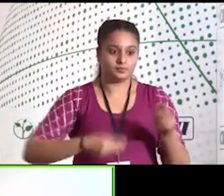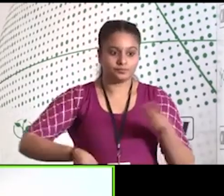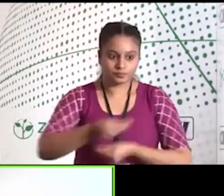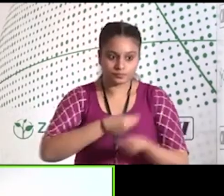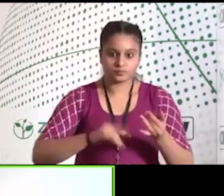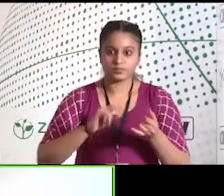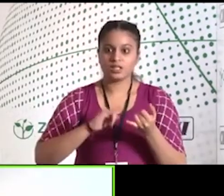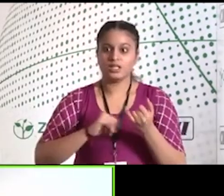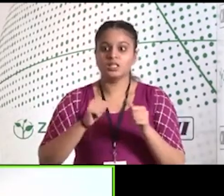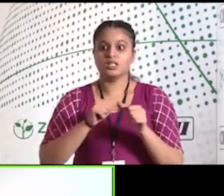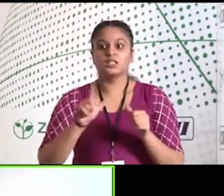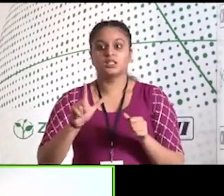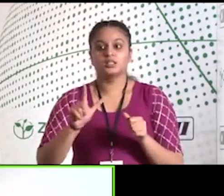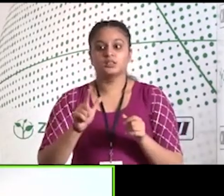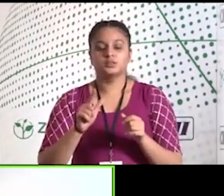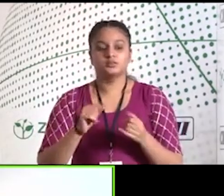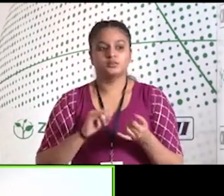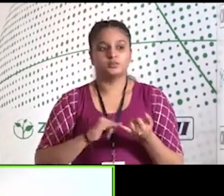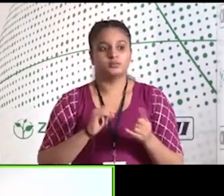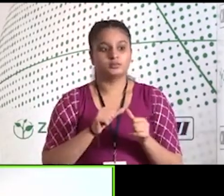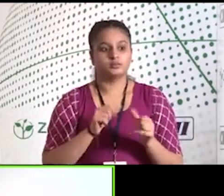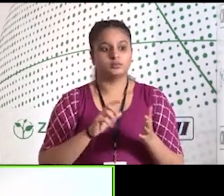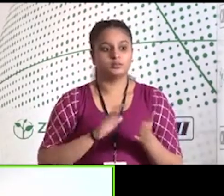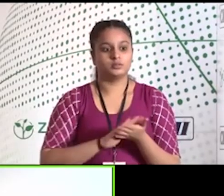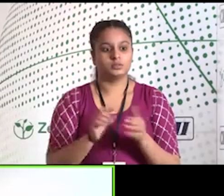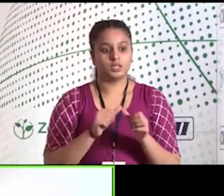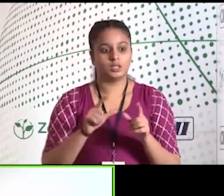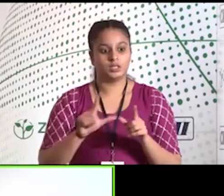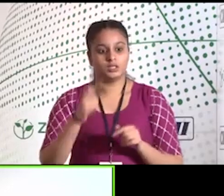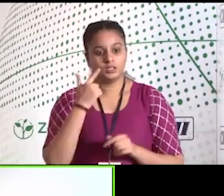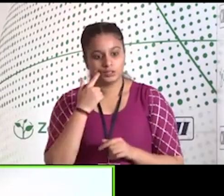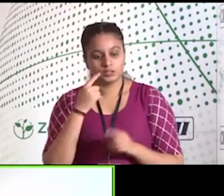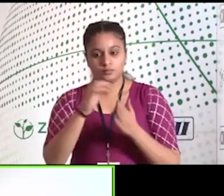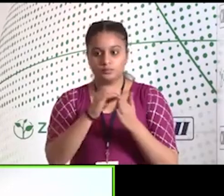So we have registered this self-help group on Amazon dot in.